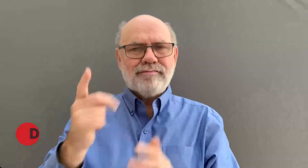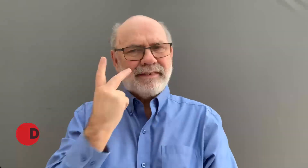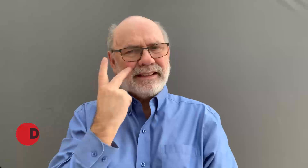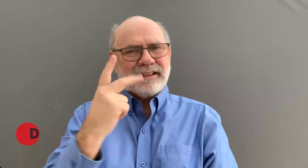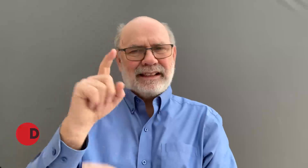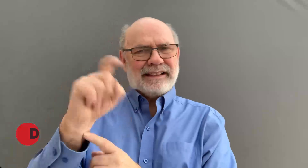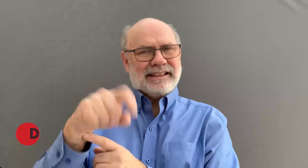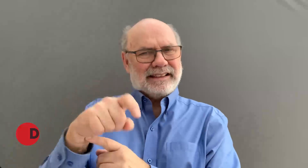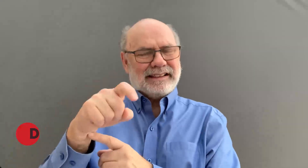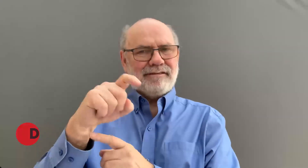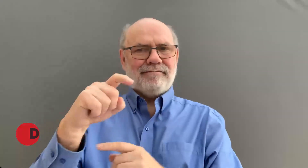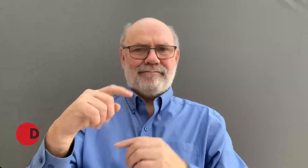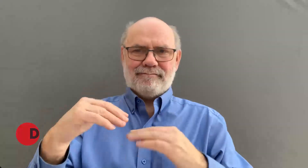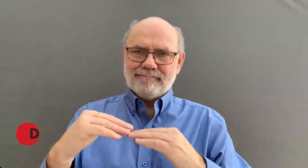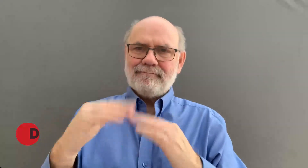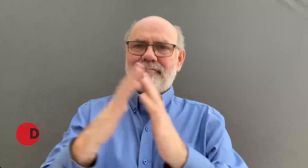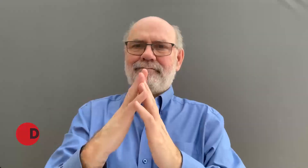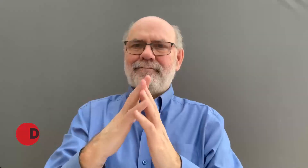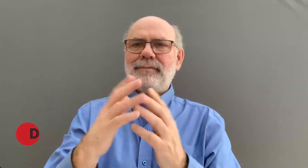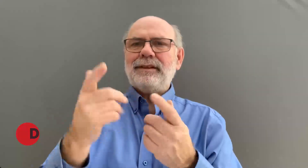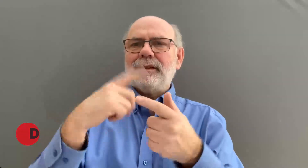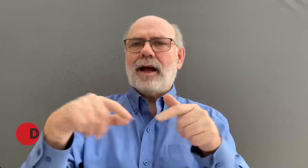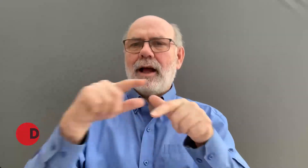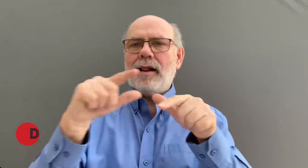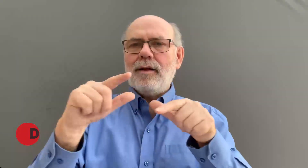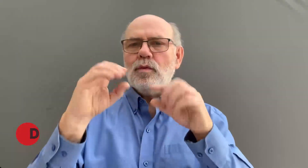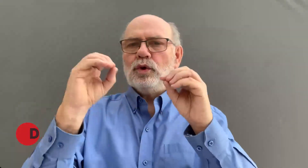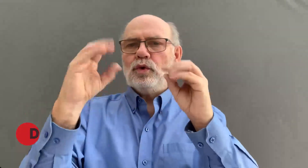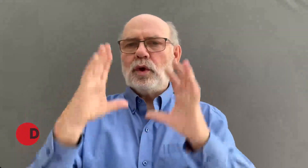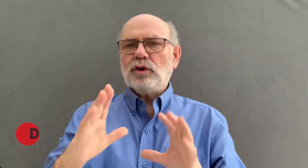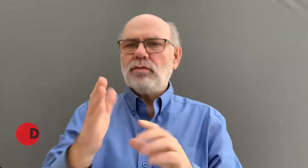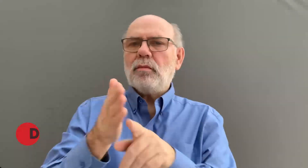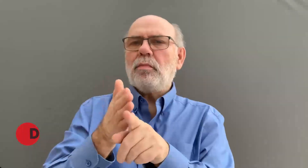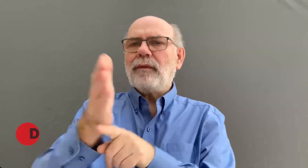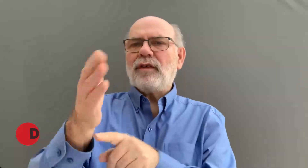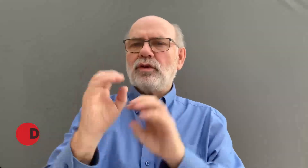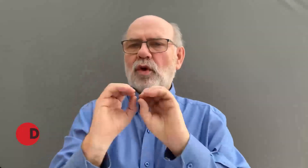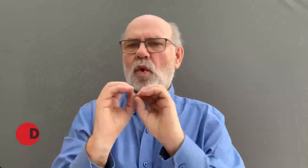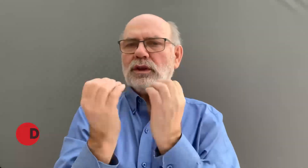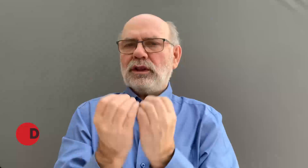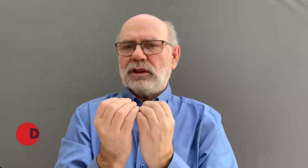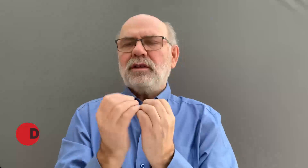She saw the need to form Sign Language Instructors as a professional organization.